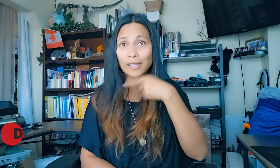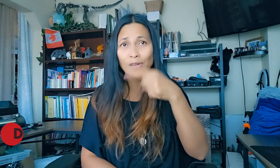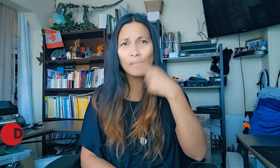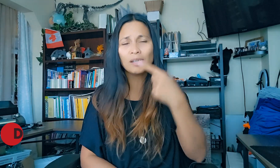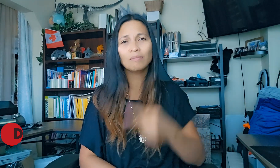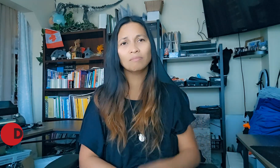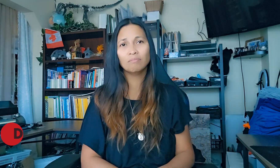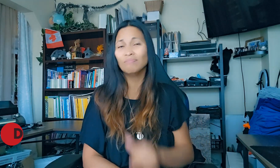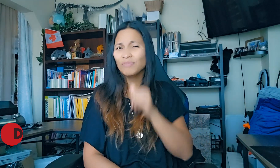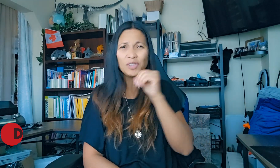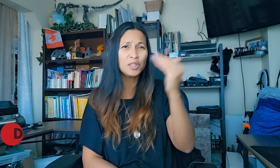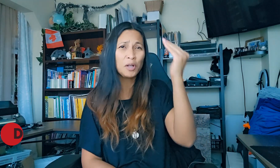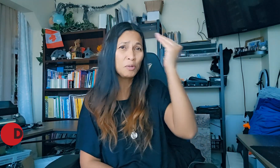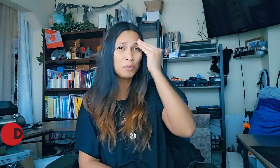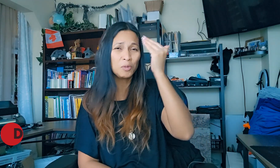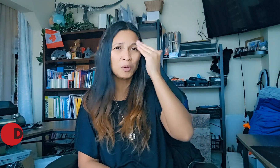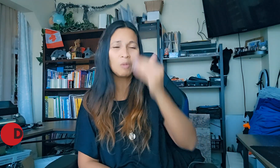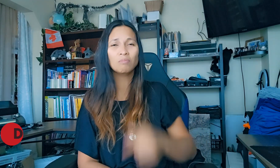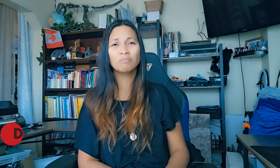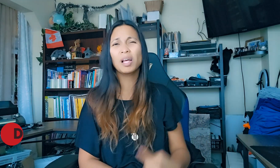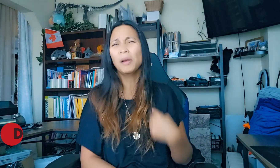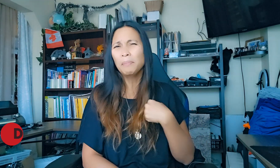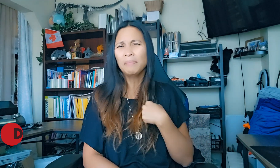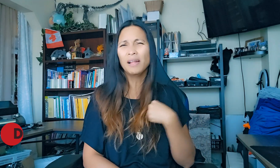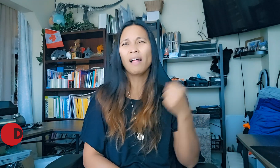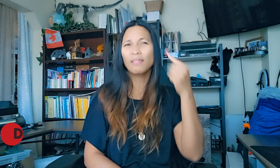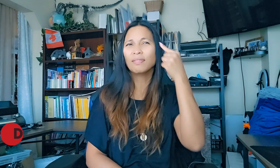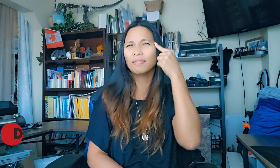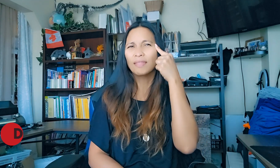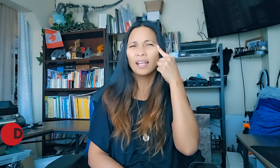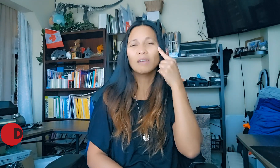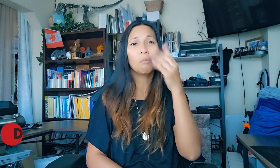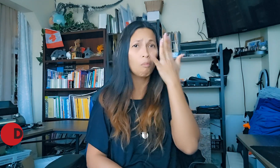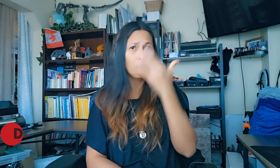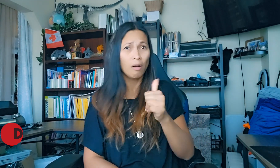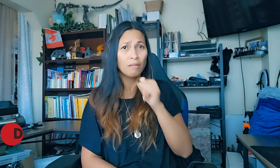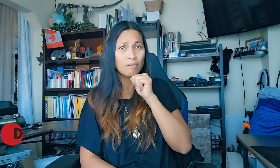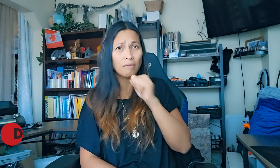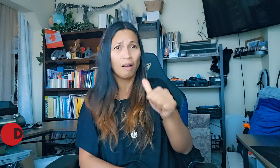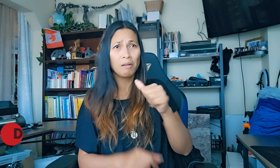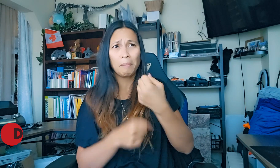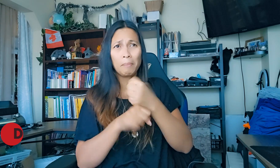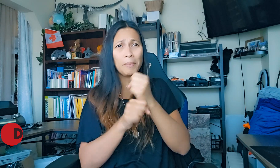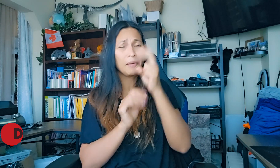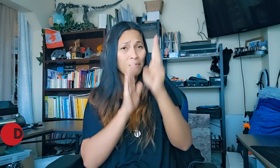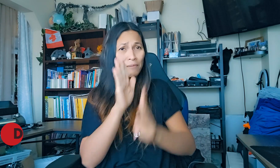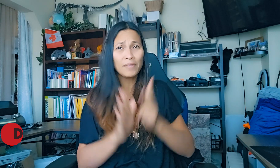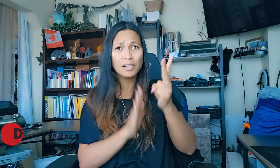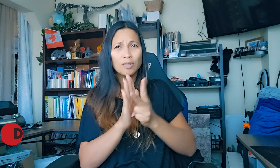especially hearing people, aren't aware. I thought "Why not make a video